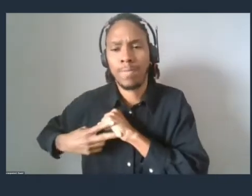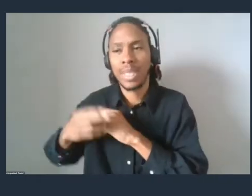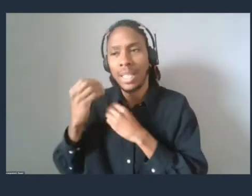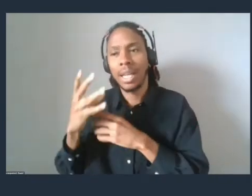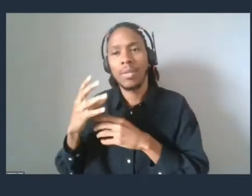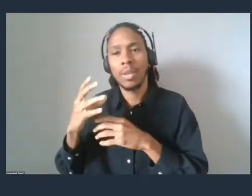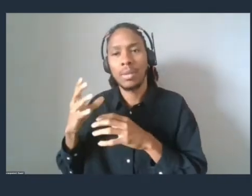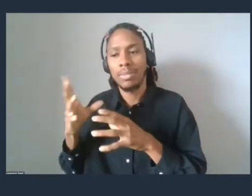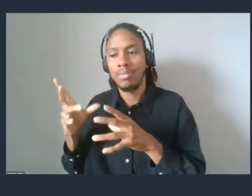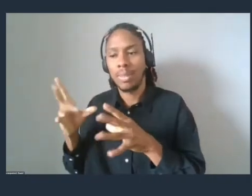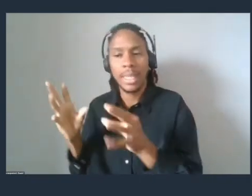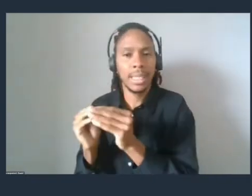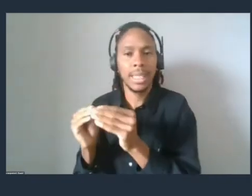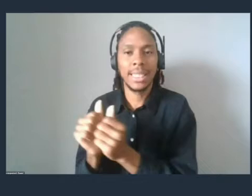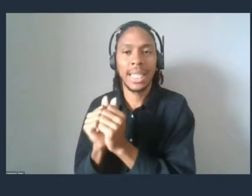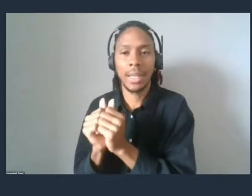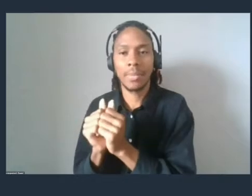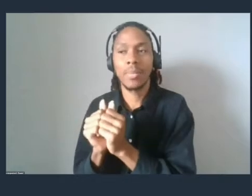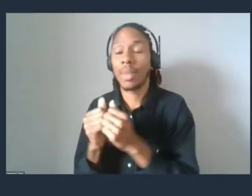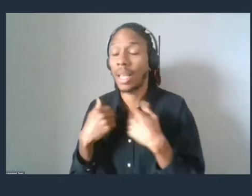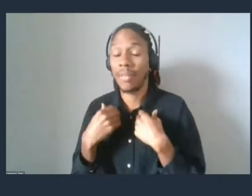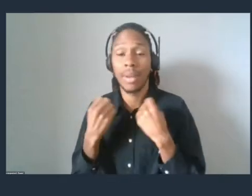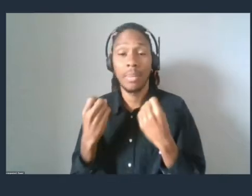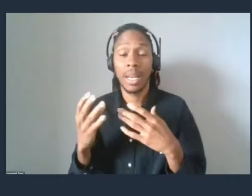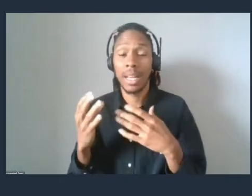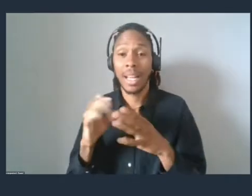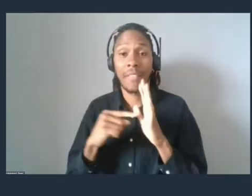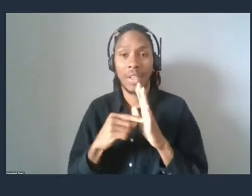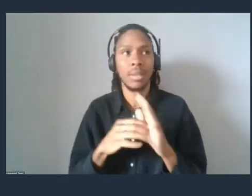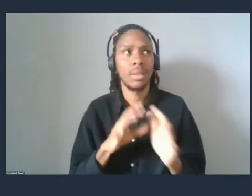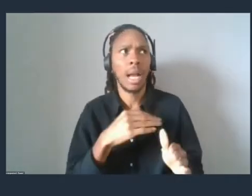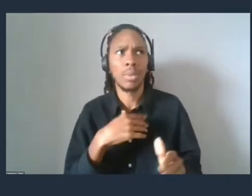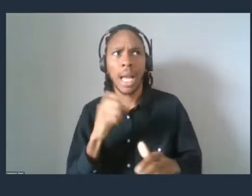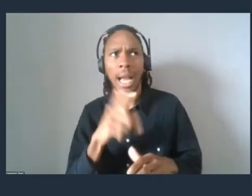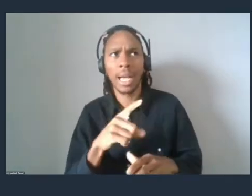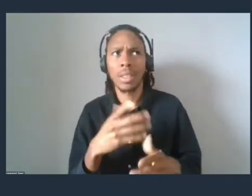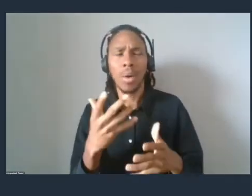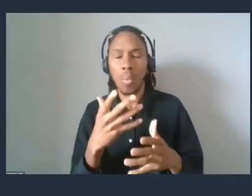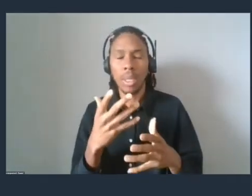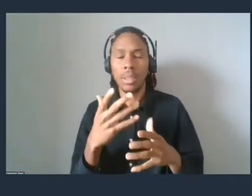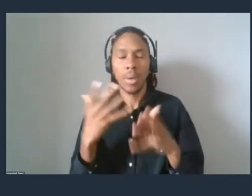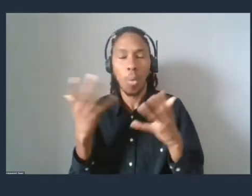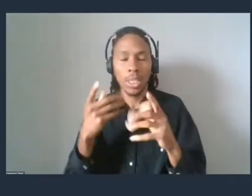And there's a lot of features in S3. I was gonna ask you. What are the actual goals and techniques at that level?